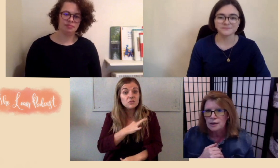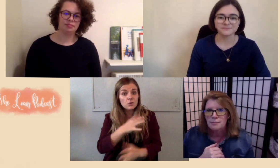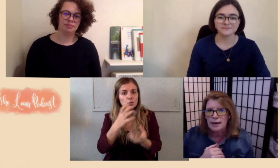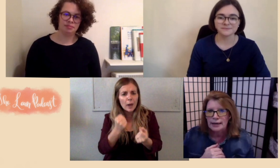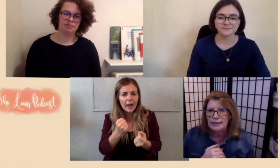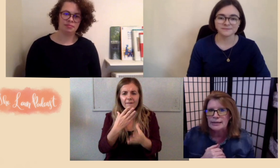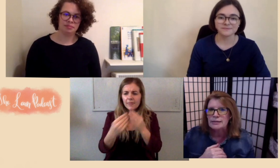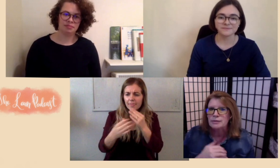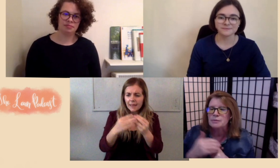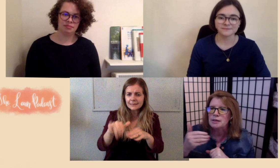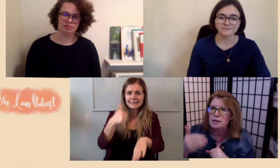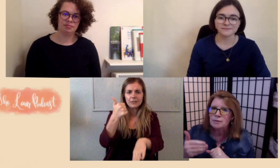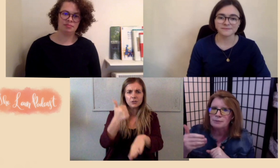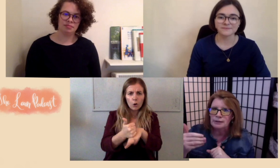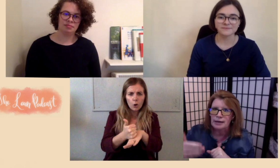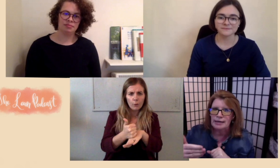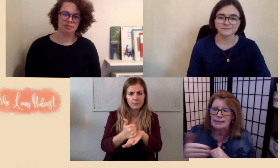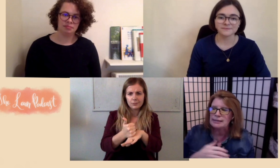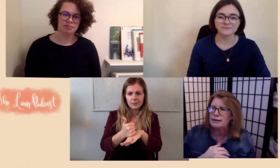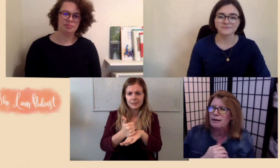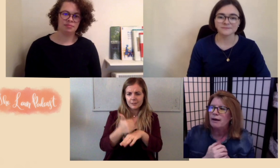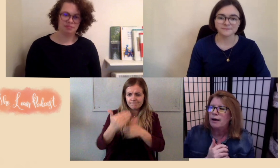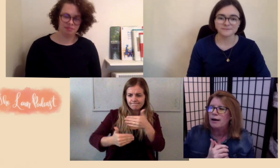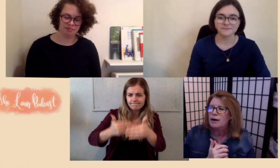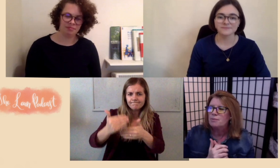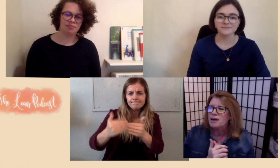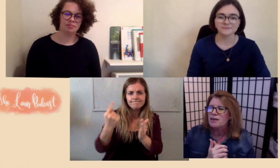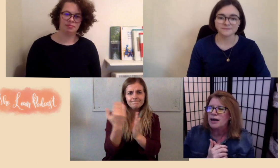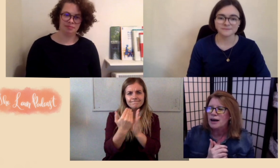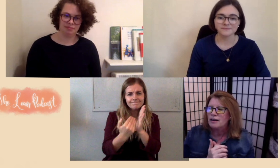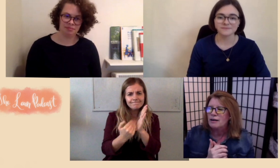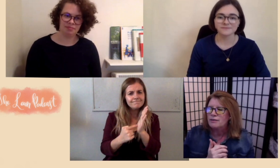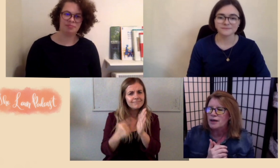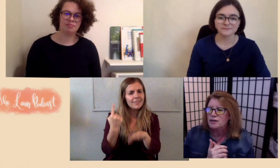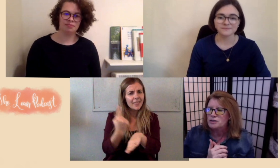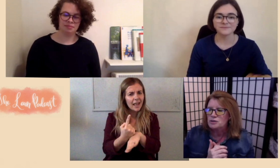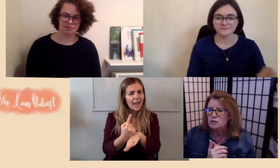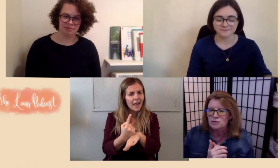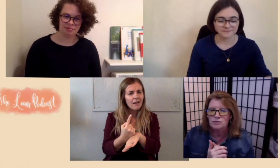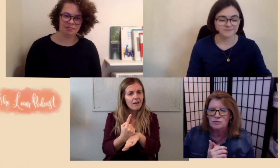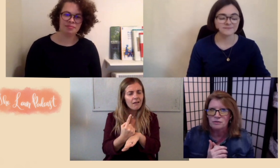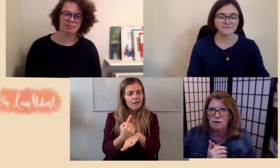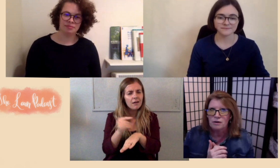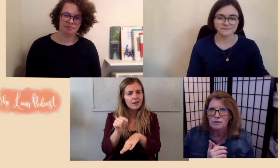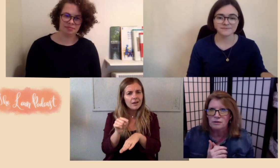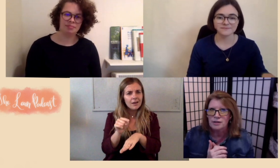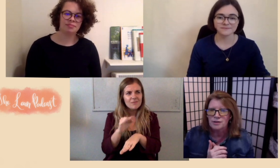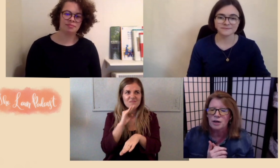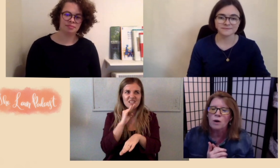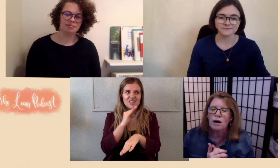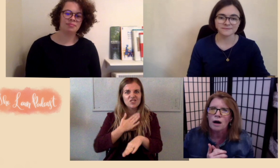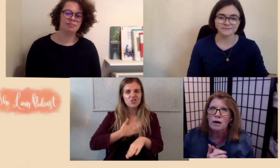that you just sort of aren't necessarily going, "well, I'll exercise when I feel like exercising."